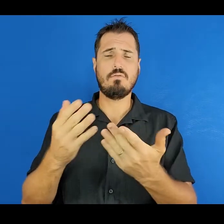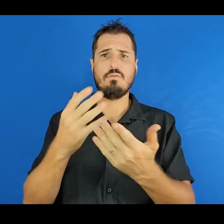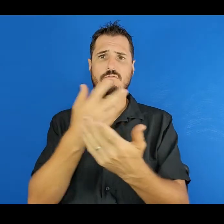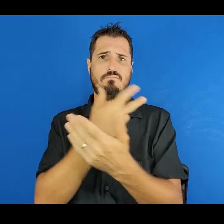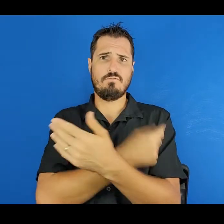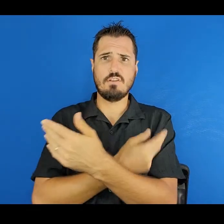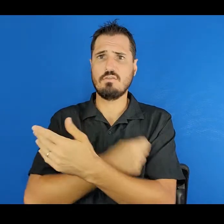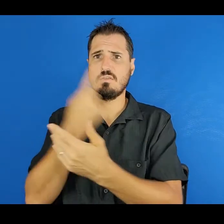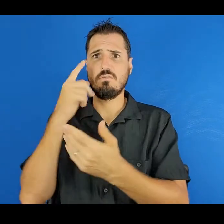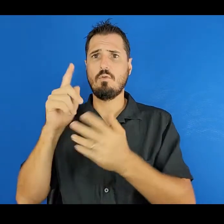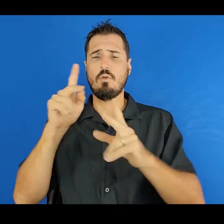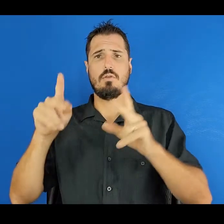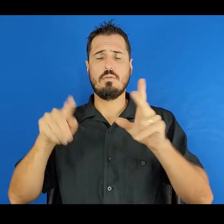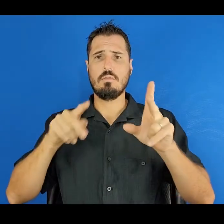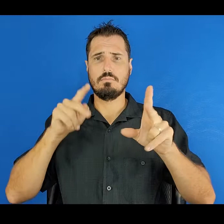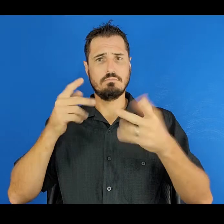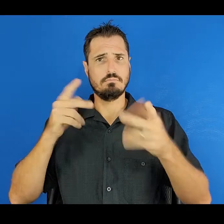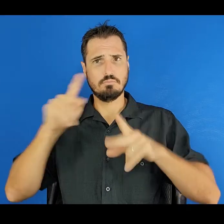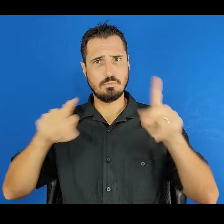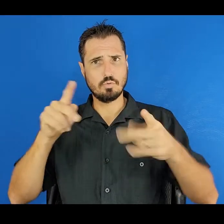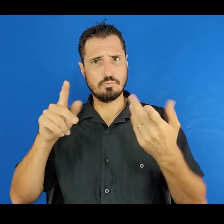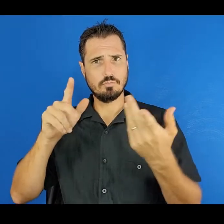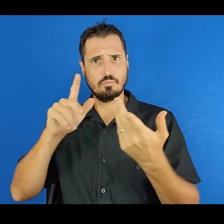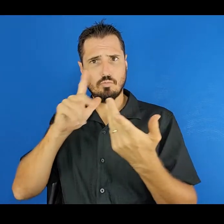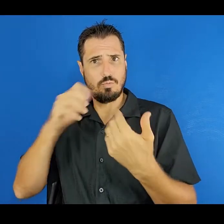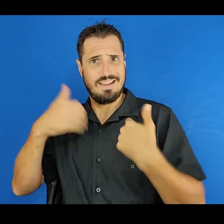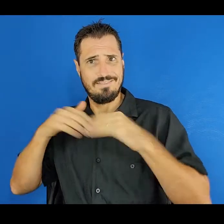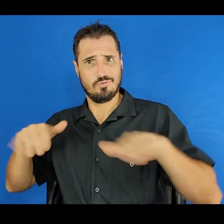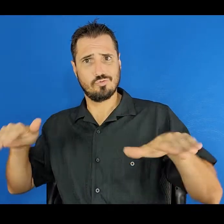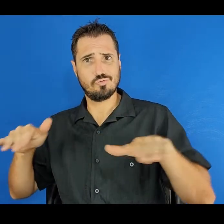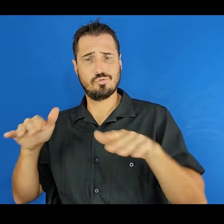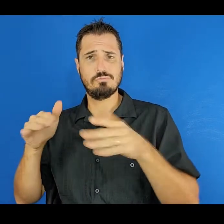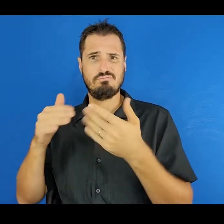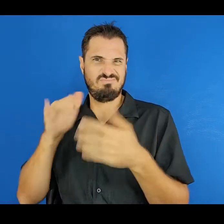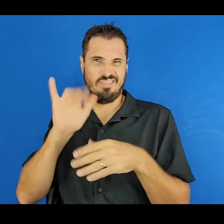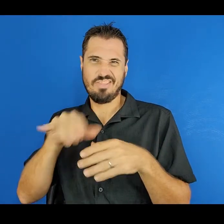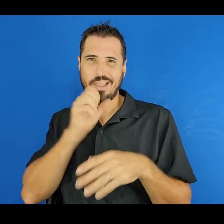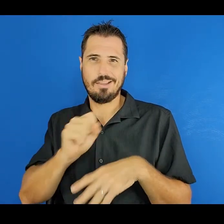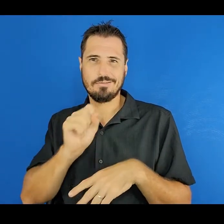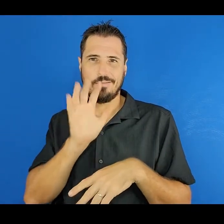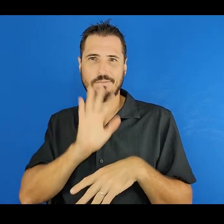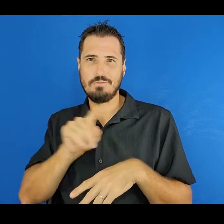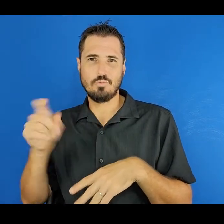are convenient for working parents with school-aged children. Information will be updated as we get details.